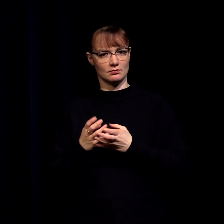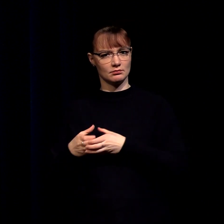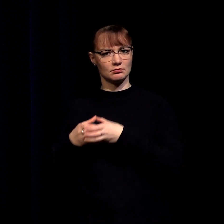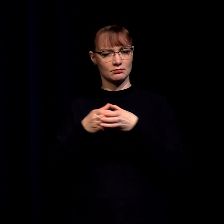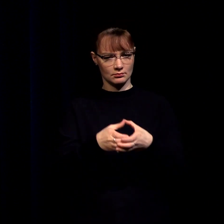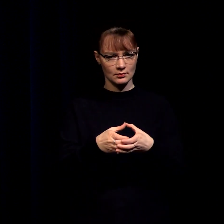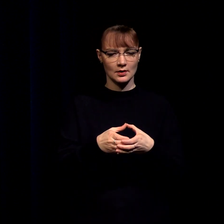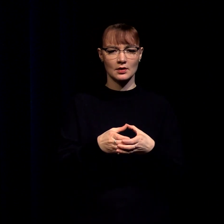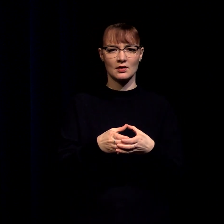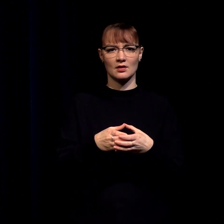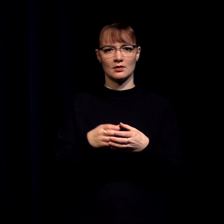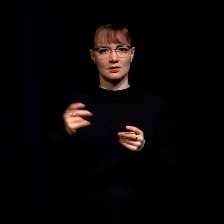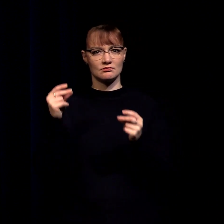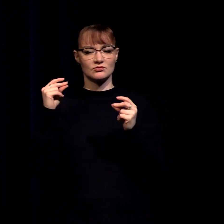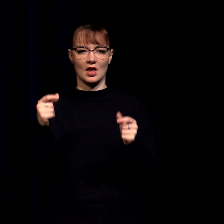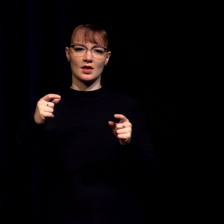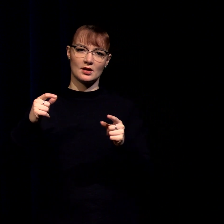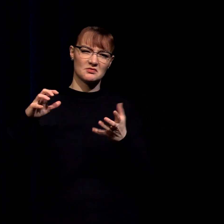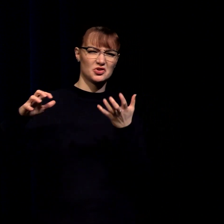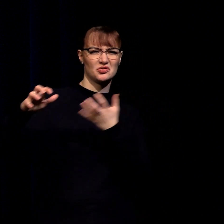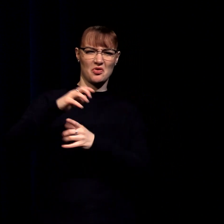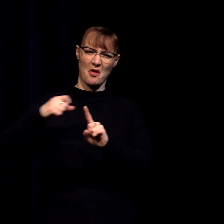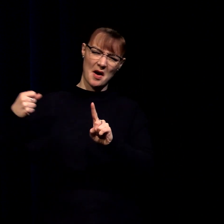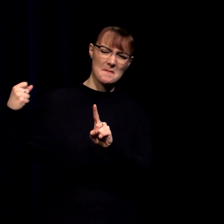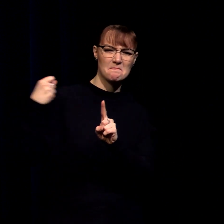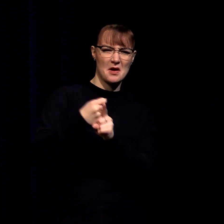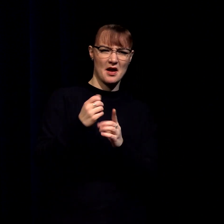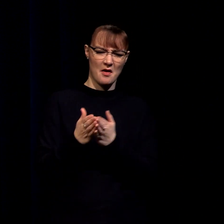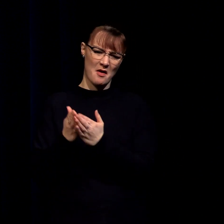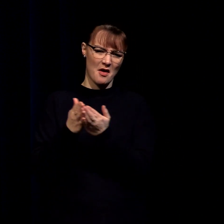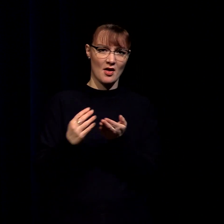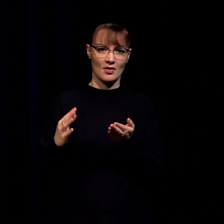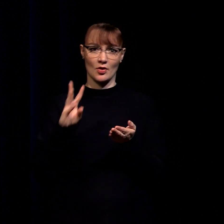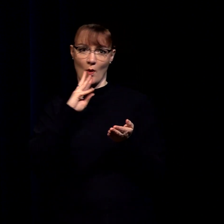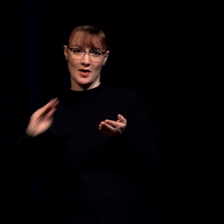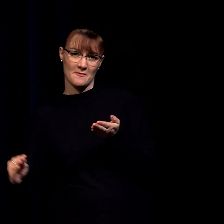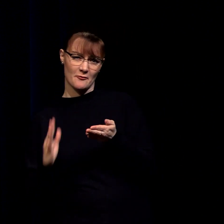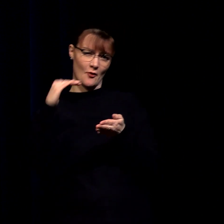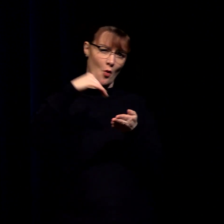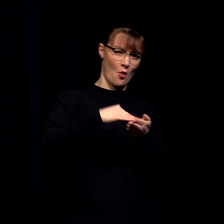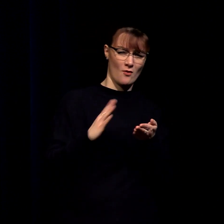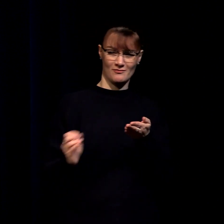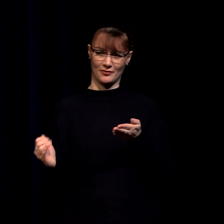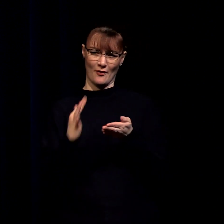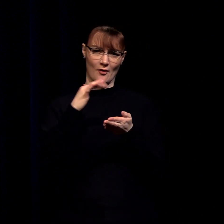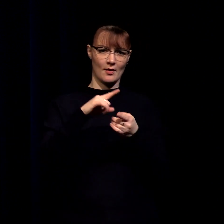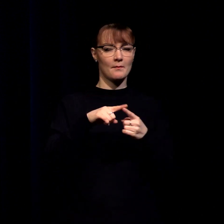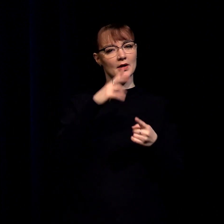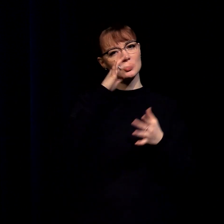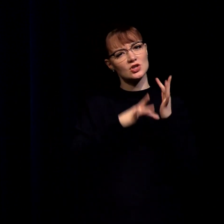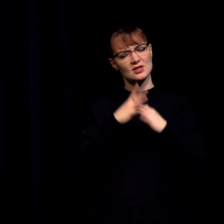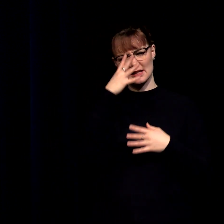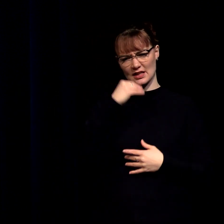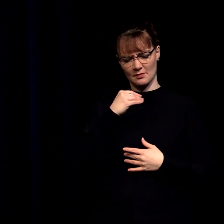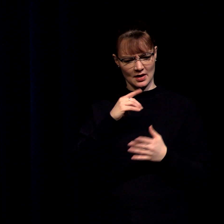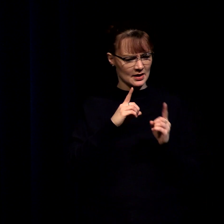storm struck the lake with waves breaking into the boat. But Jesus was sleeping. The disciples went and woke him up